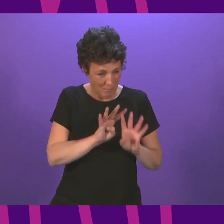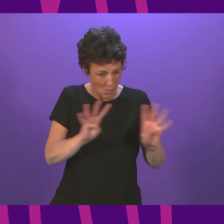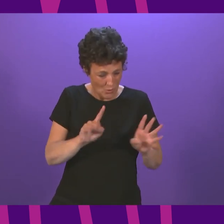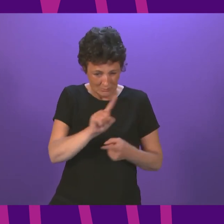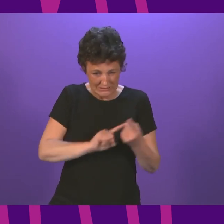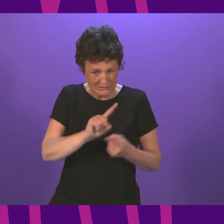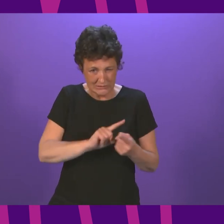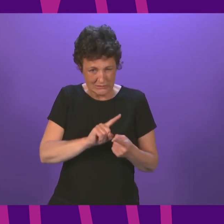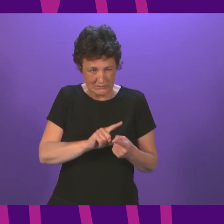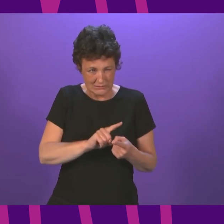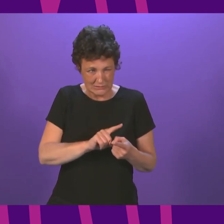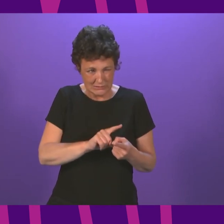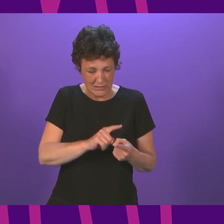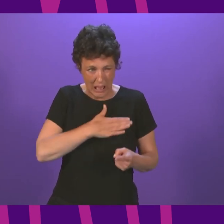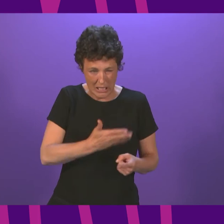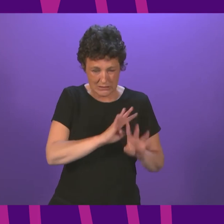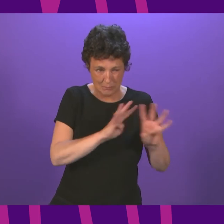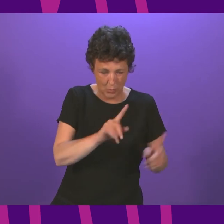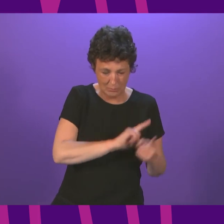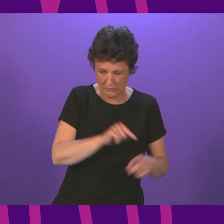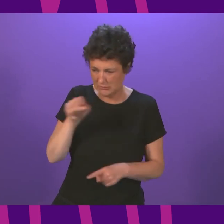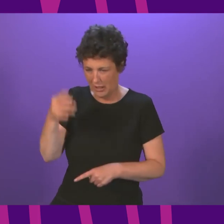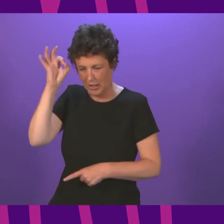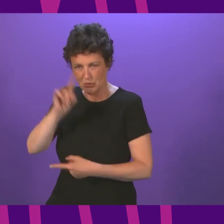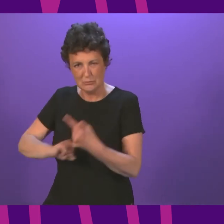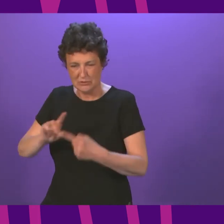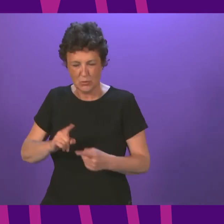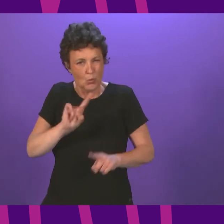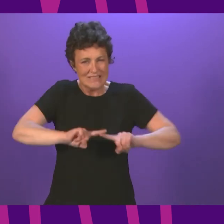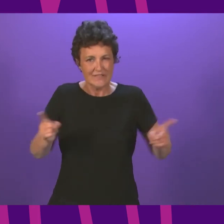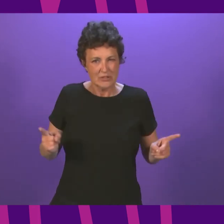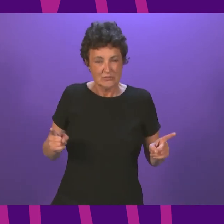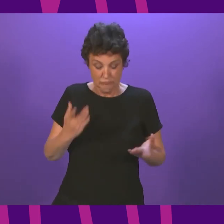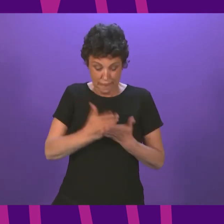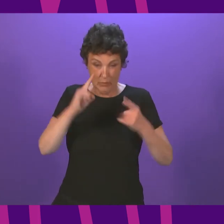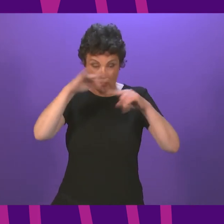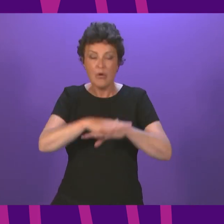for some time and I am very glad that he listened. However, I also asked him about loans being